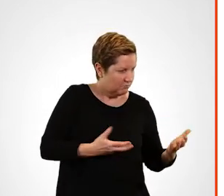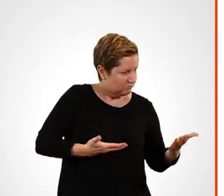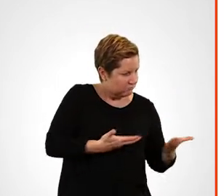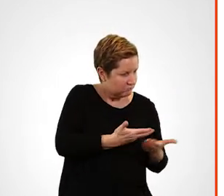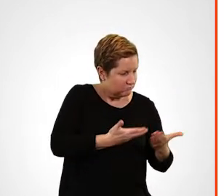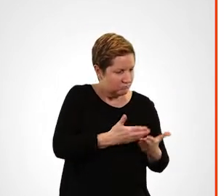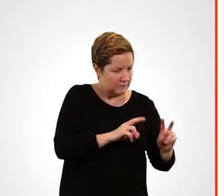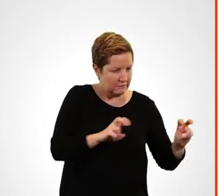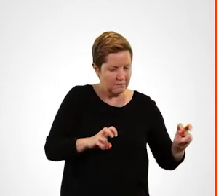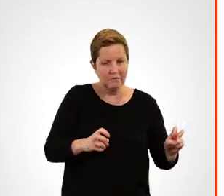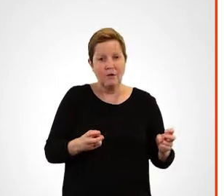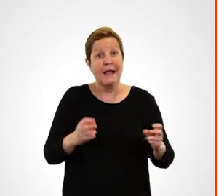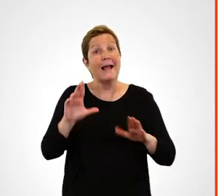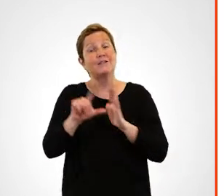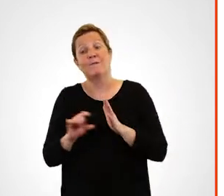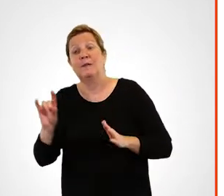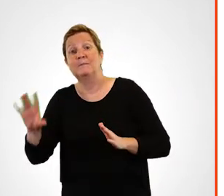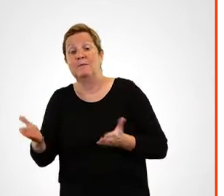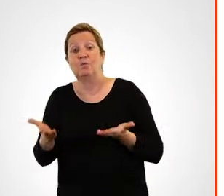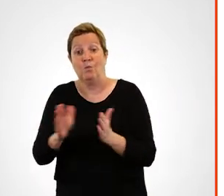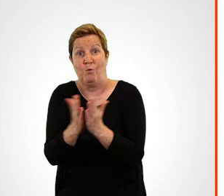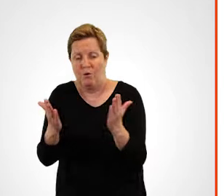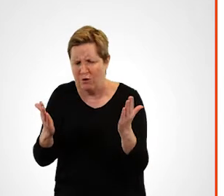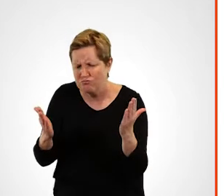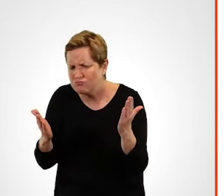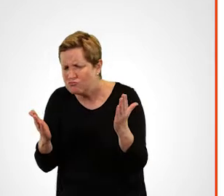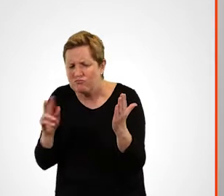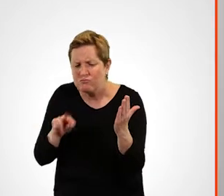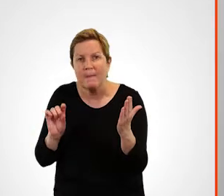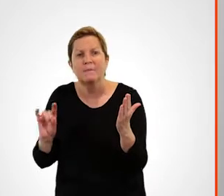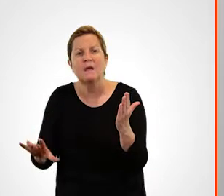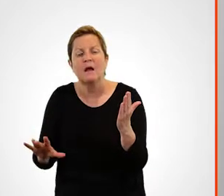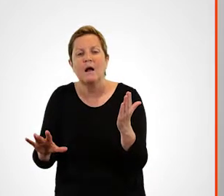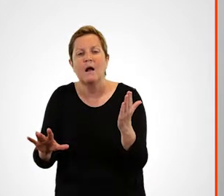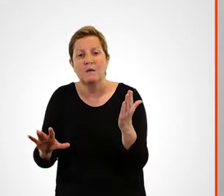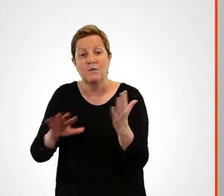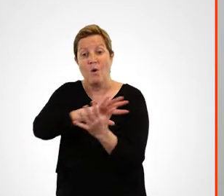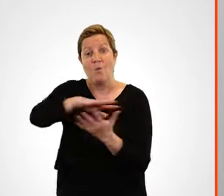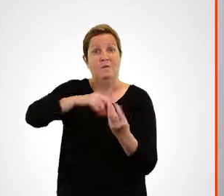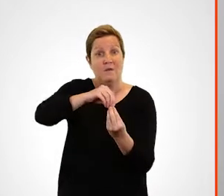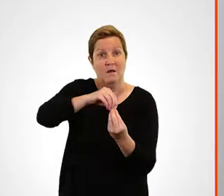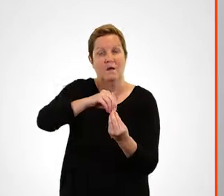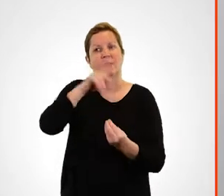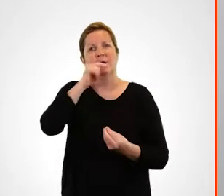lots of time alone to do whatever they want with that book - you put those together and we can say well, all right,